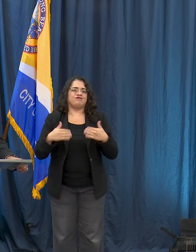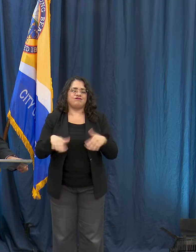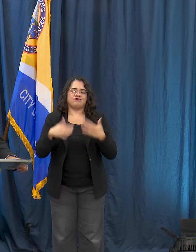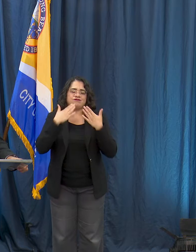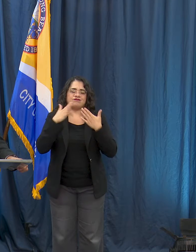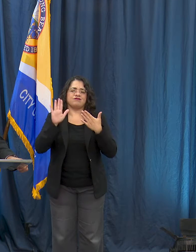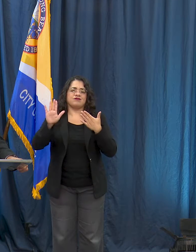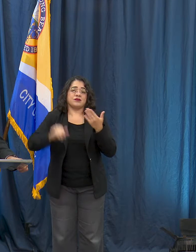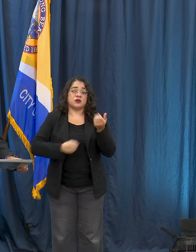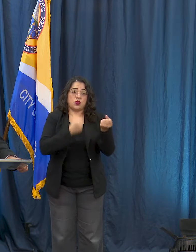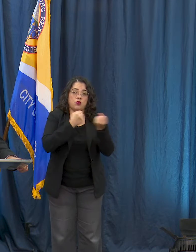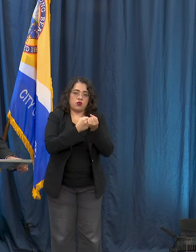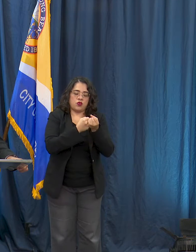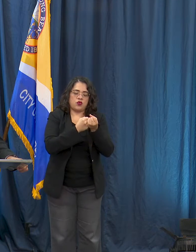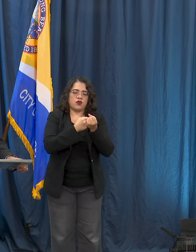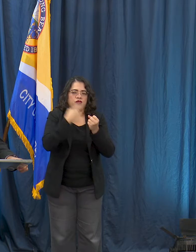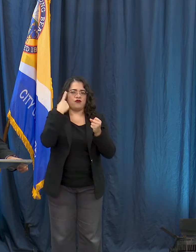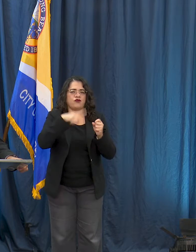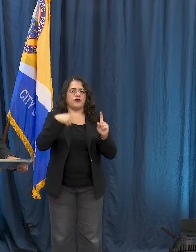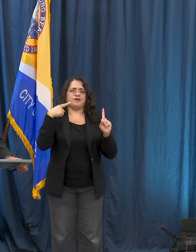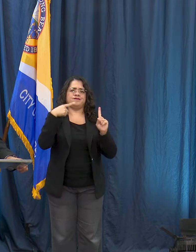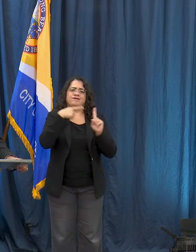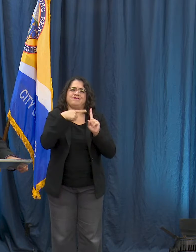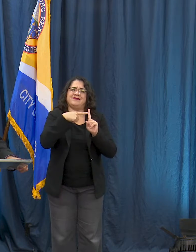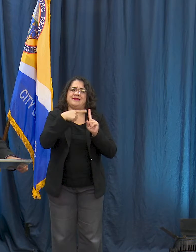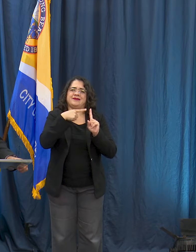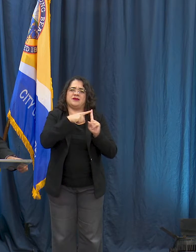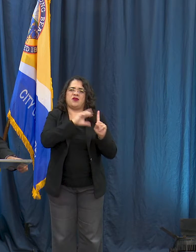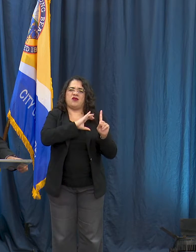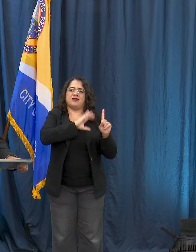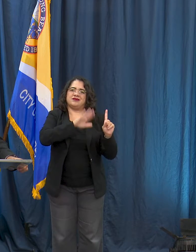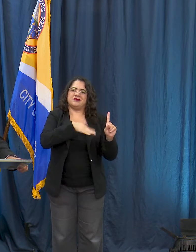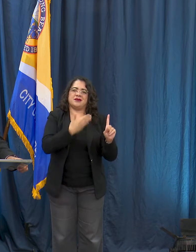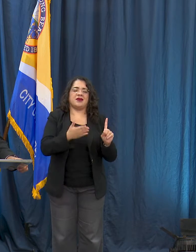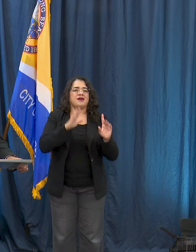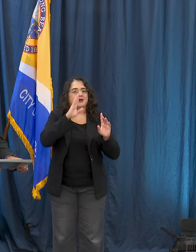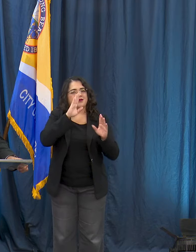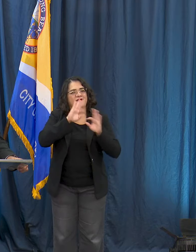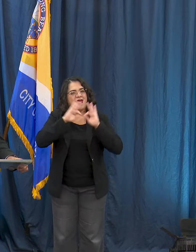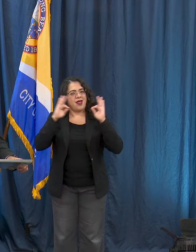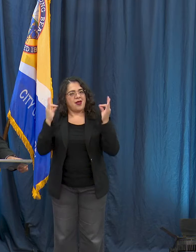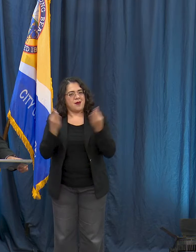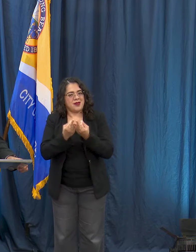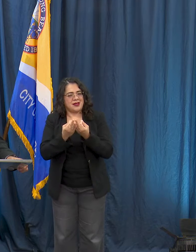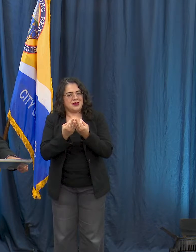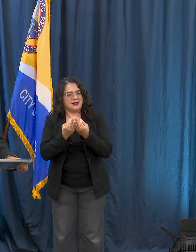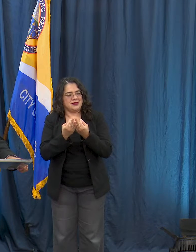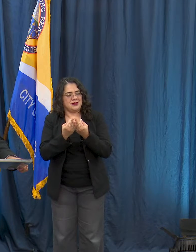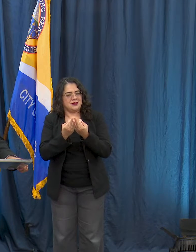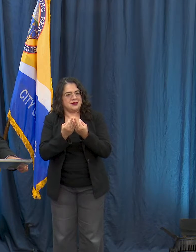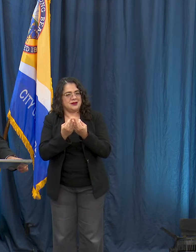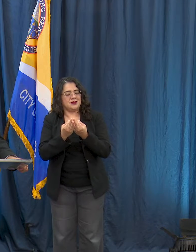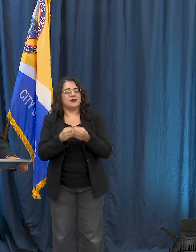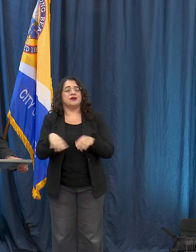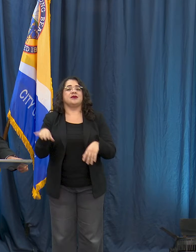support for his family, his direct family, but also to know that we're going to honor his